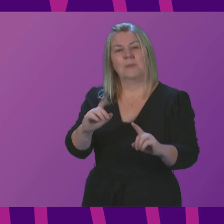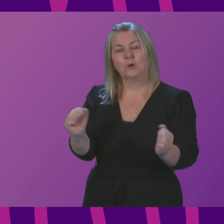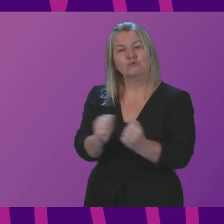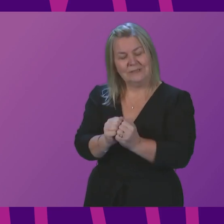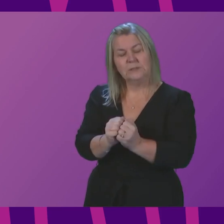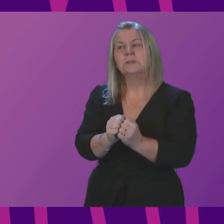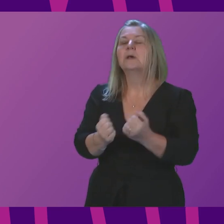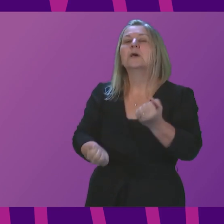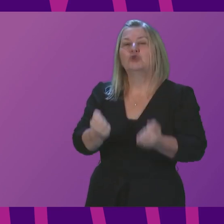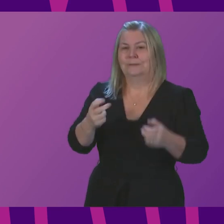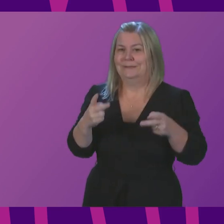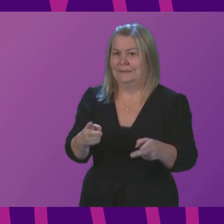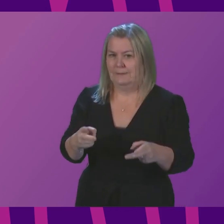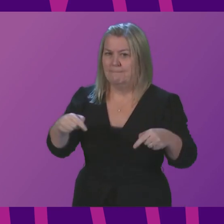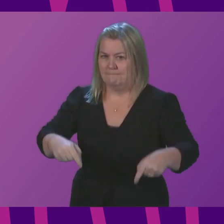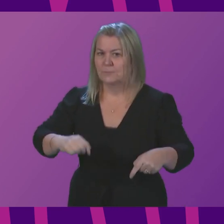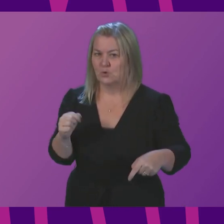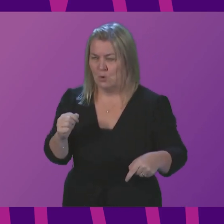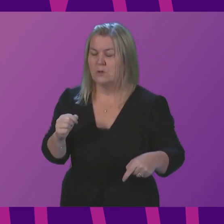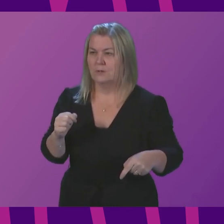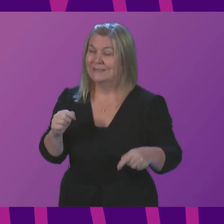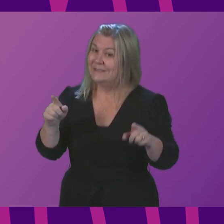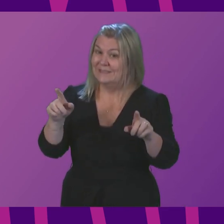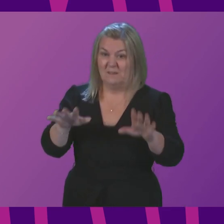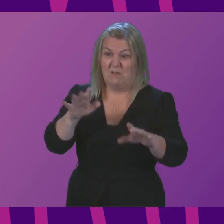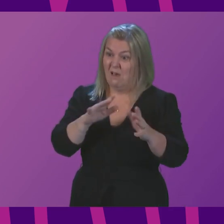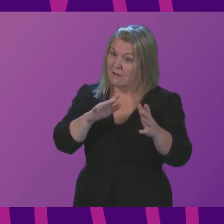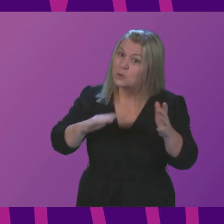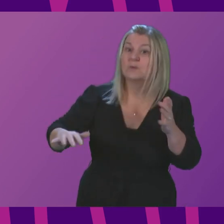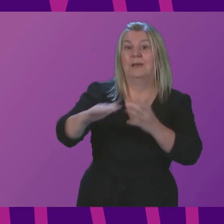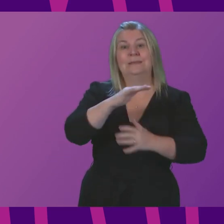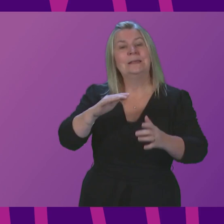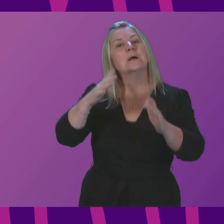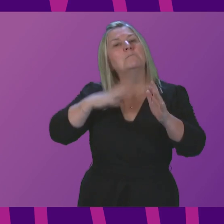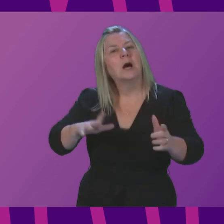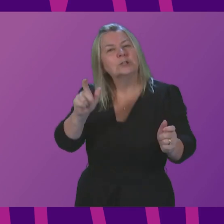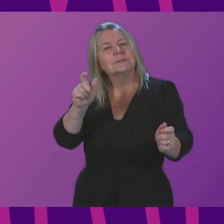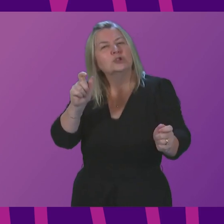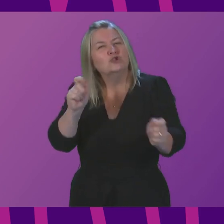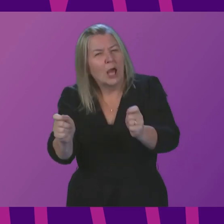like all parts of society, must change to respond better to the needs of women who are